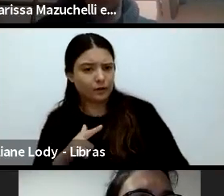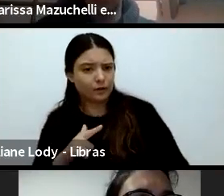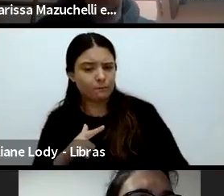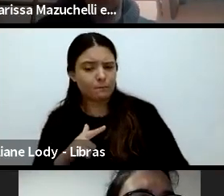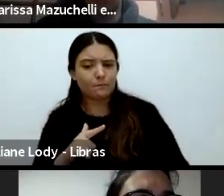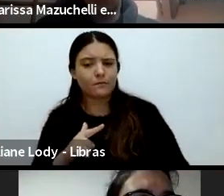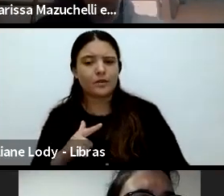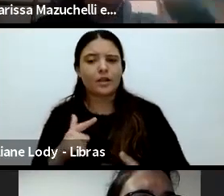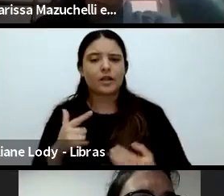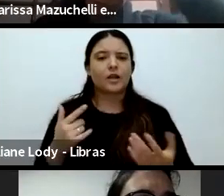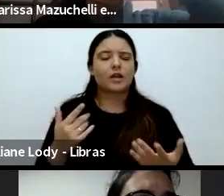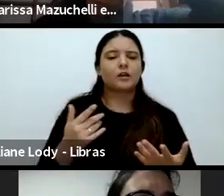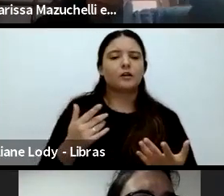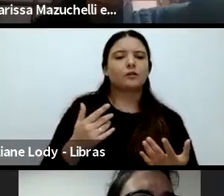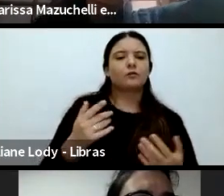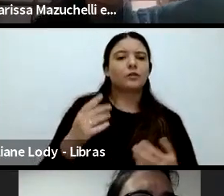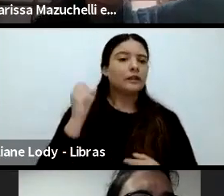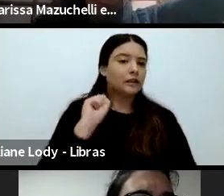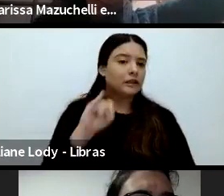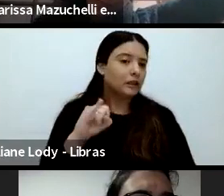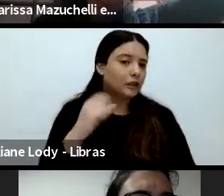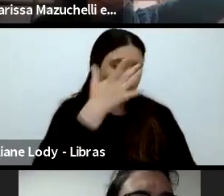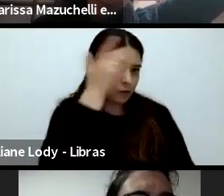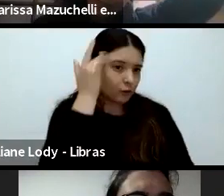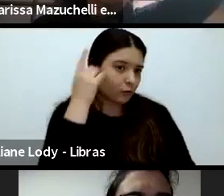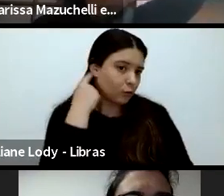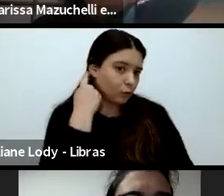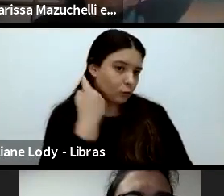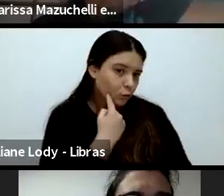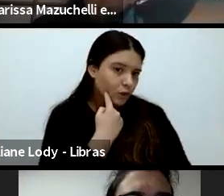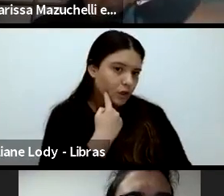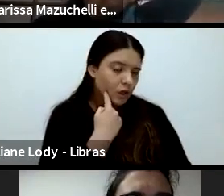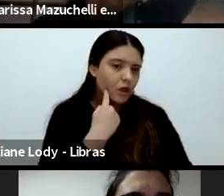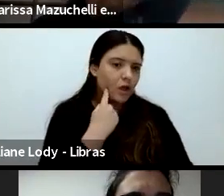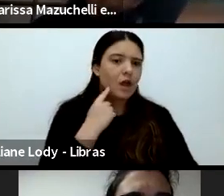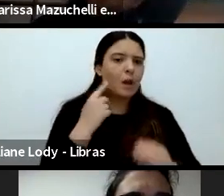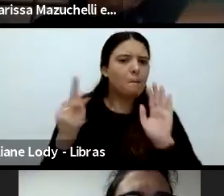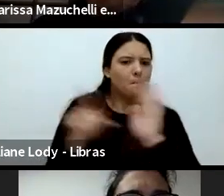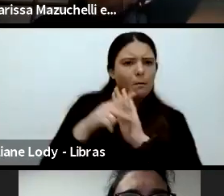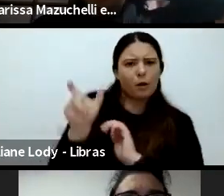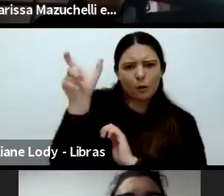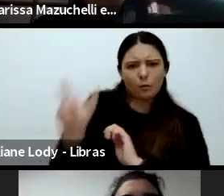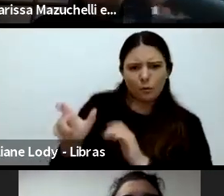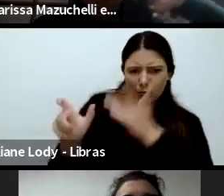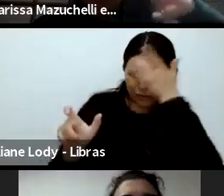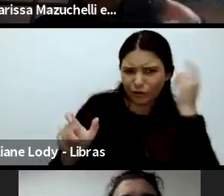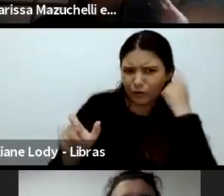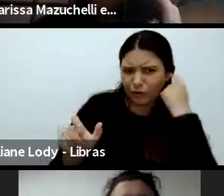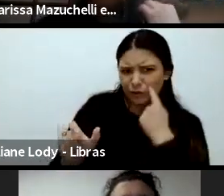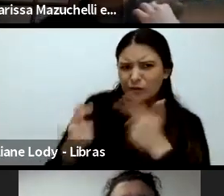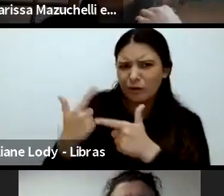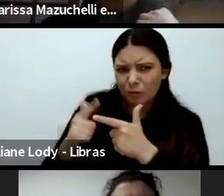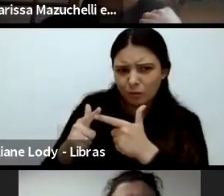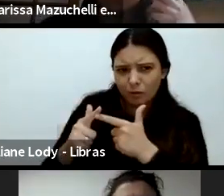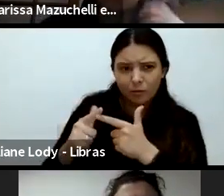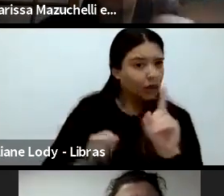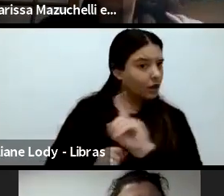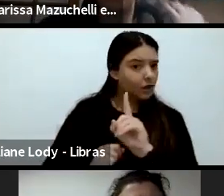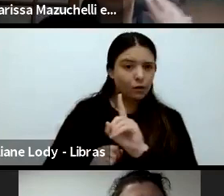death The problem is with the problem is with the rest of us.